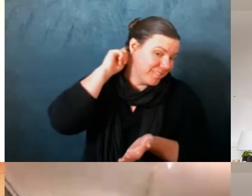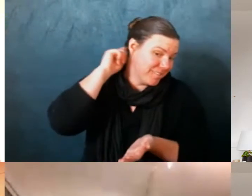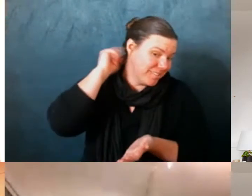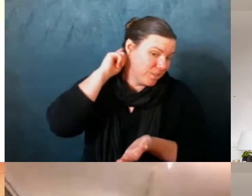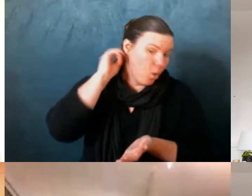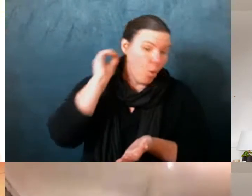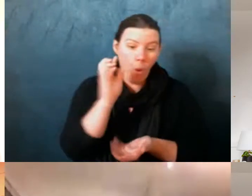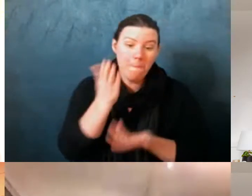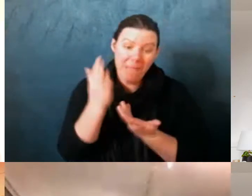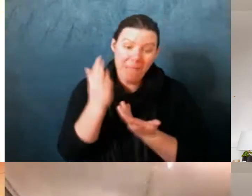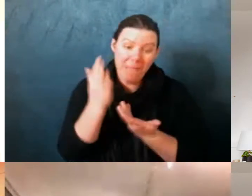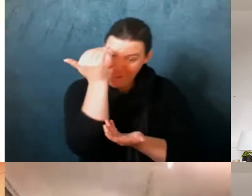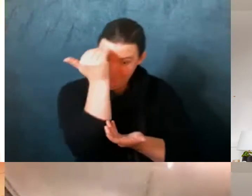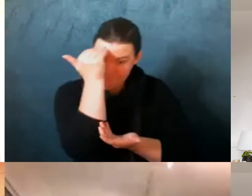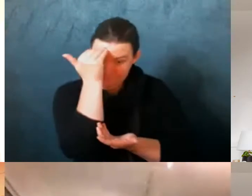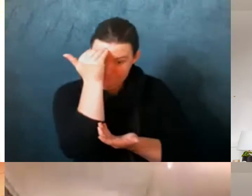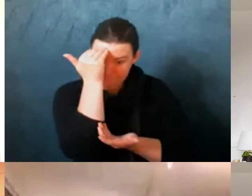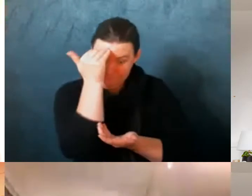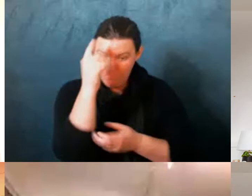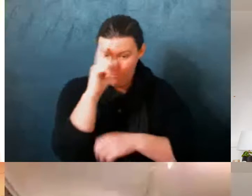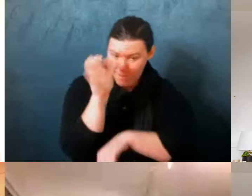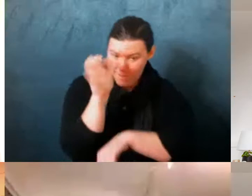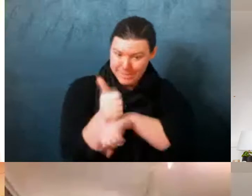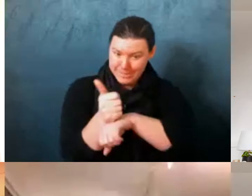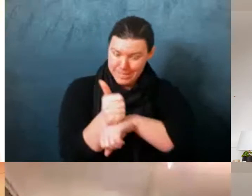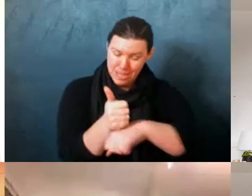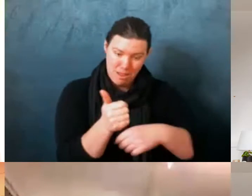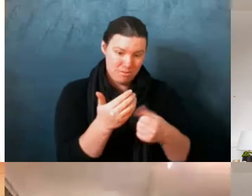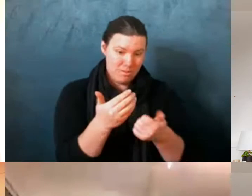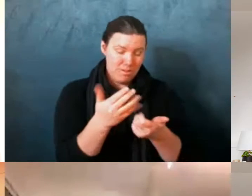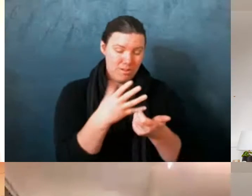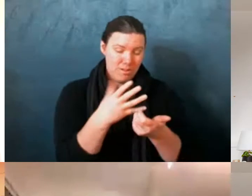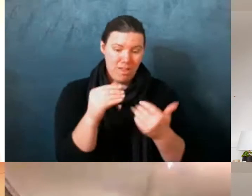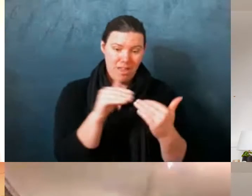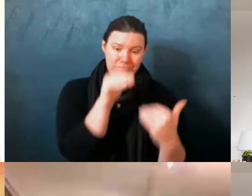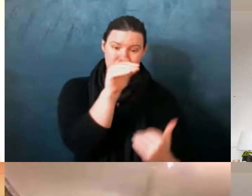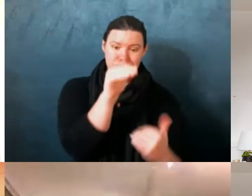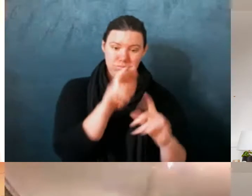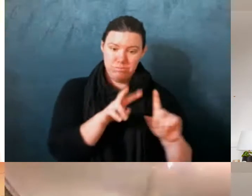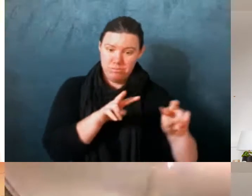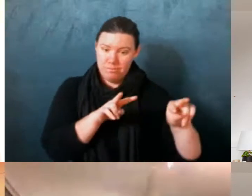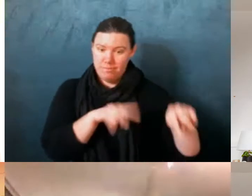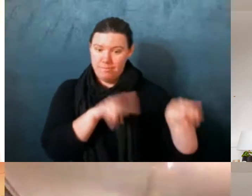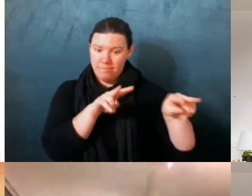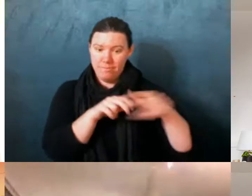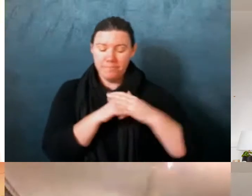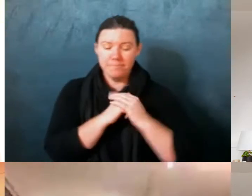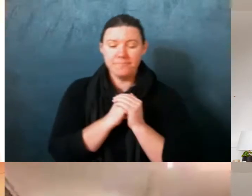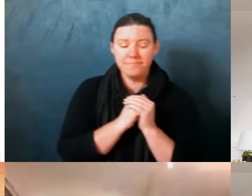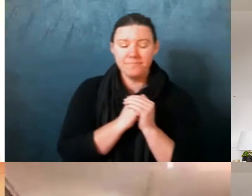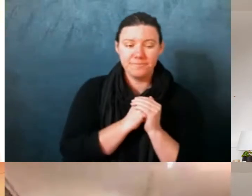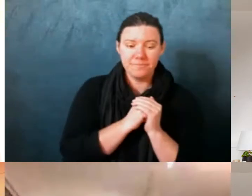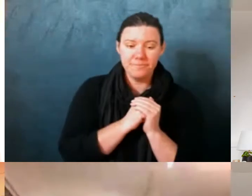I think is very important for healthcare providers to have training and lessons in diversity,